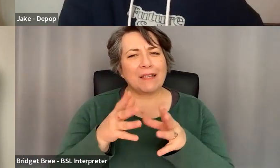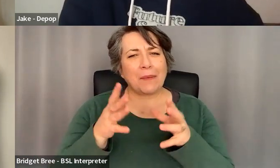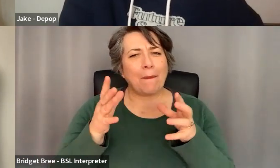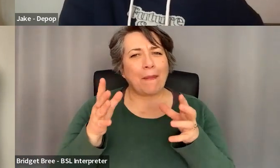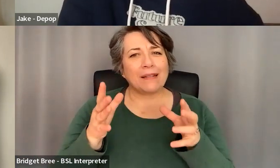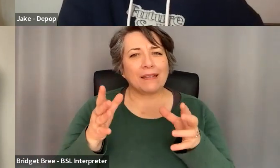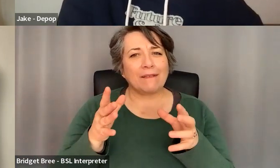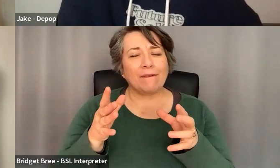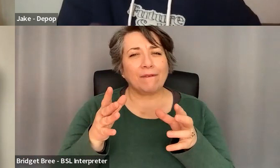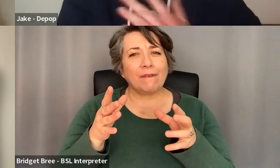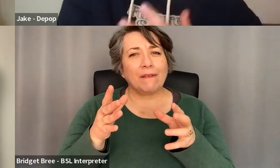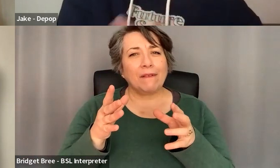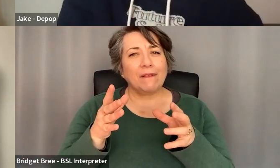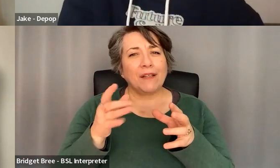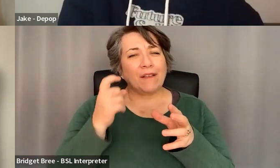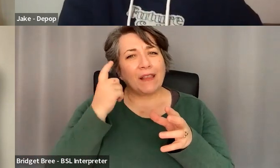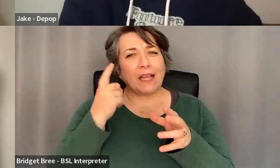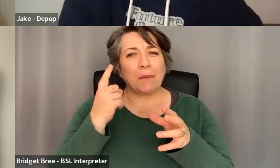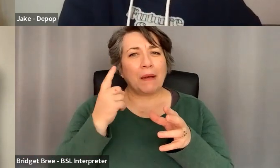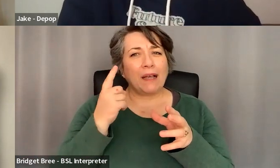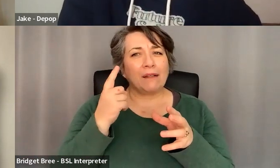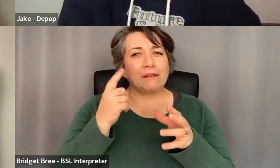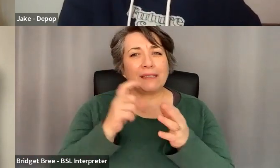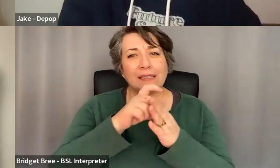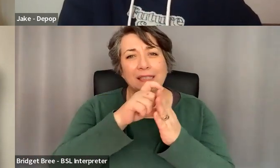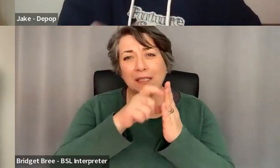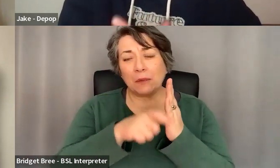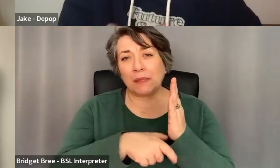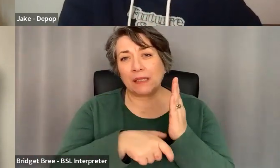If we think about all different types of disability, but also catering to lots of different types